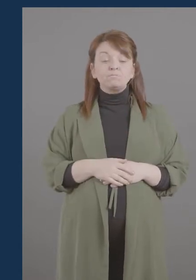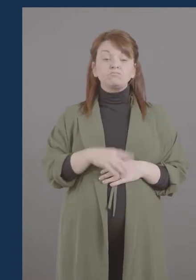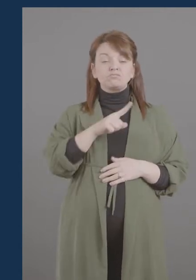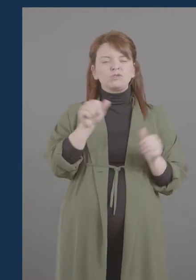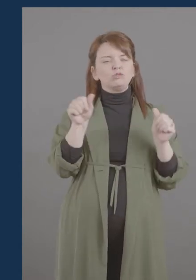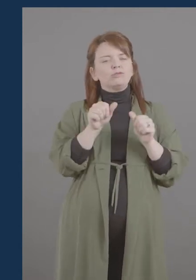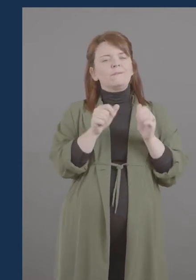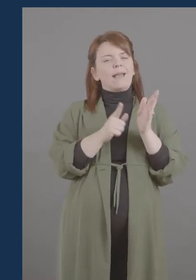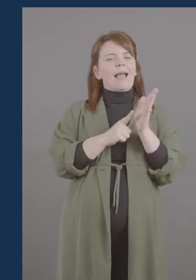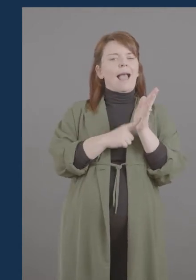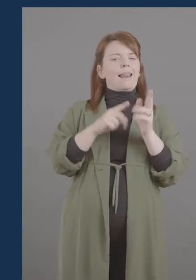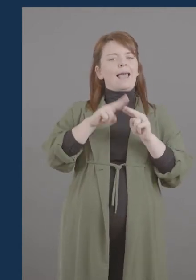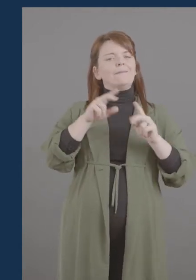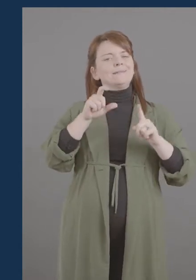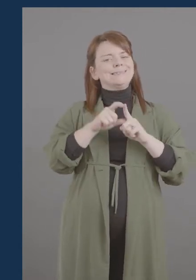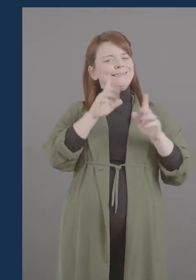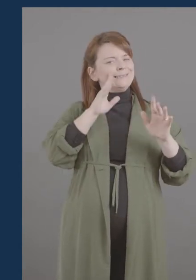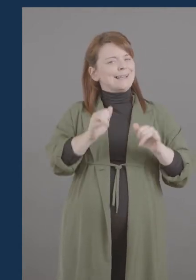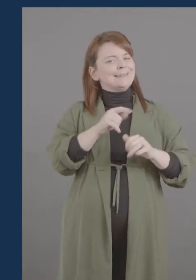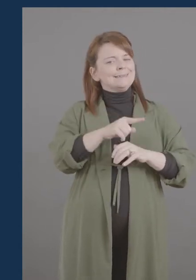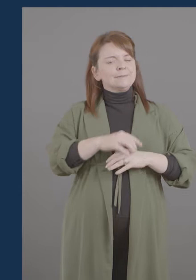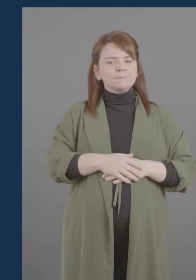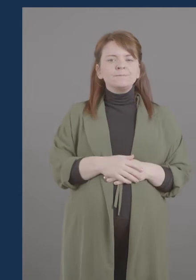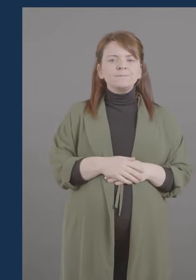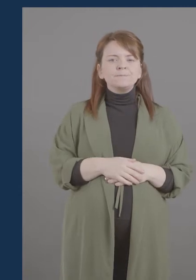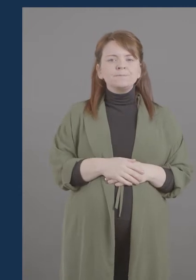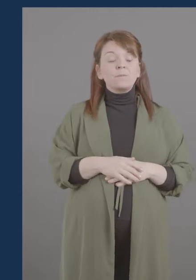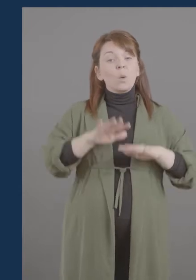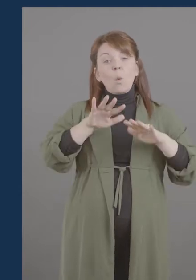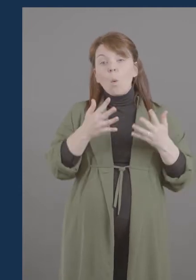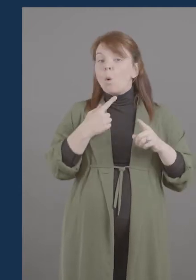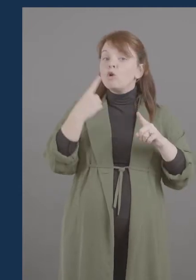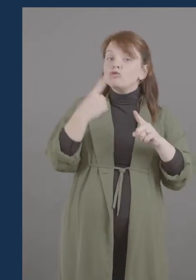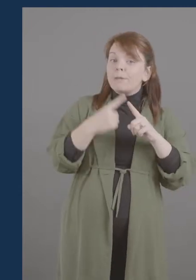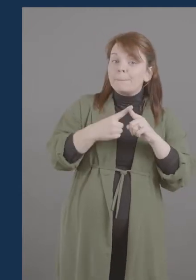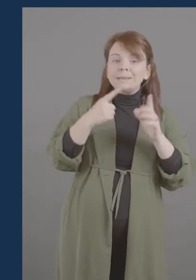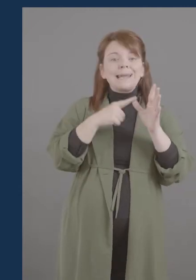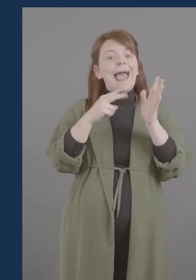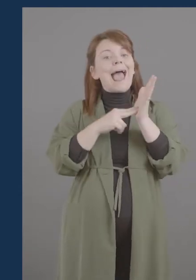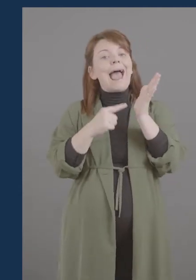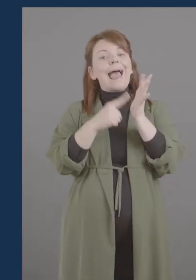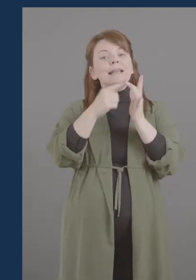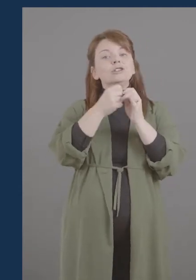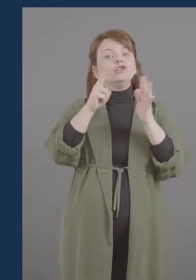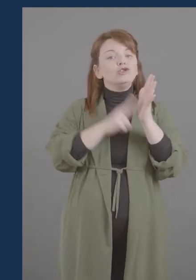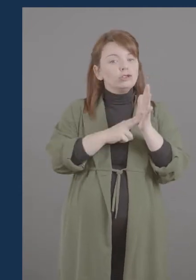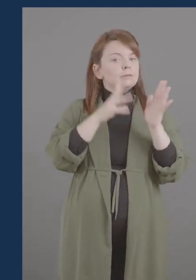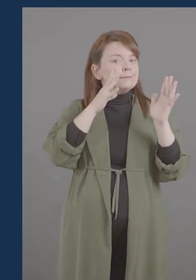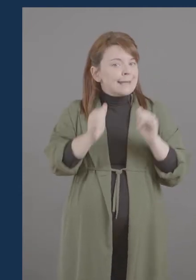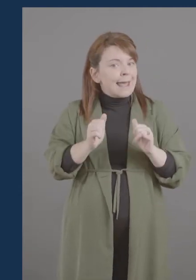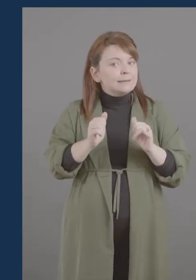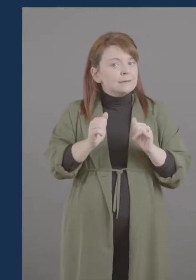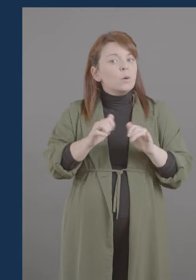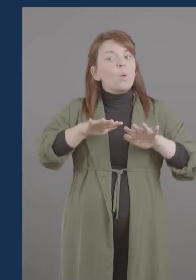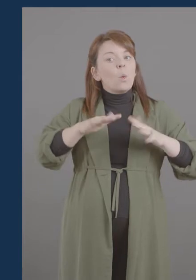This is sometimes referred to as an LFD test or a rapid antigen test or a lateral flow test